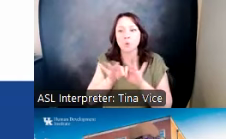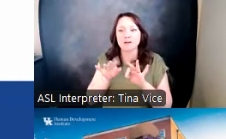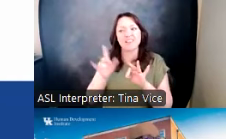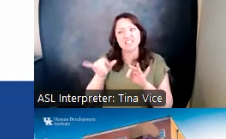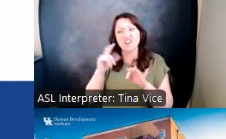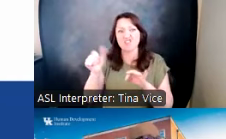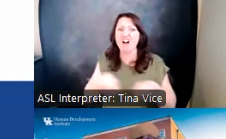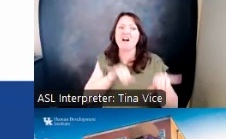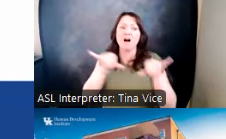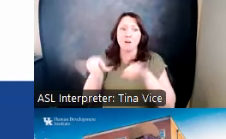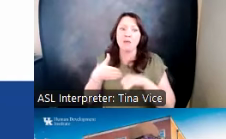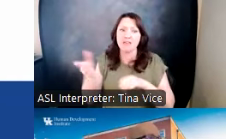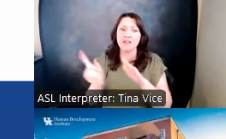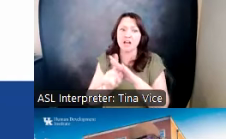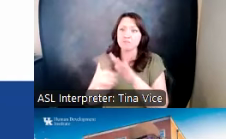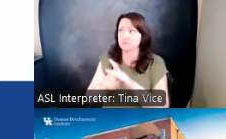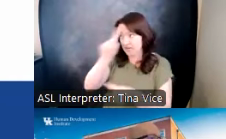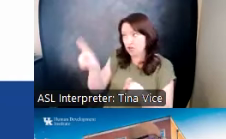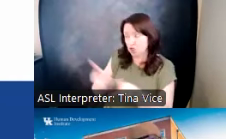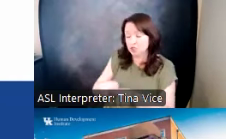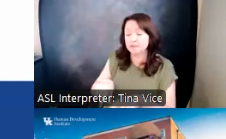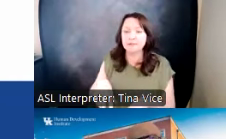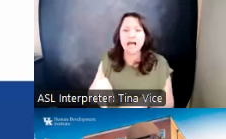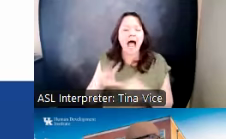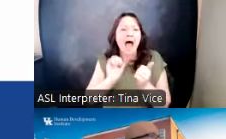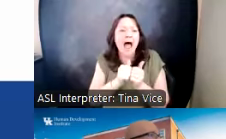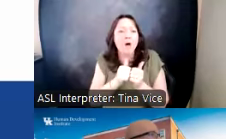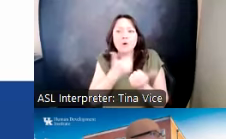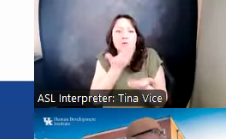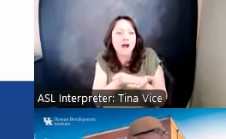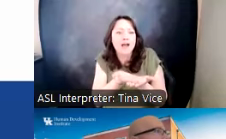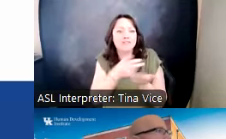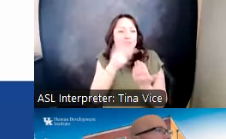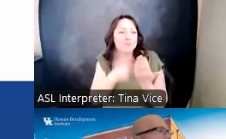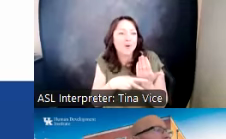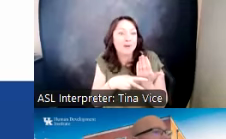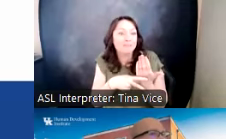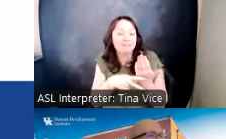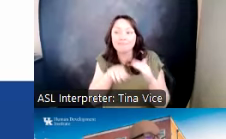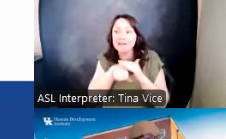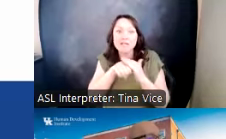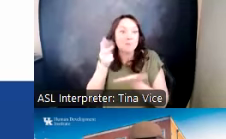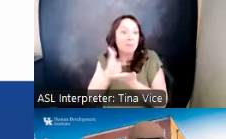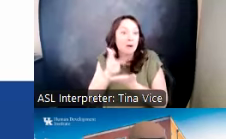Agreed. Yeah. as how can someone get to the program that we're offering and is there accessible parking um or is there a bus